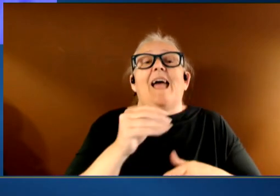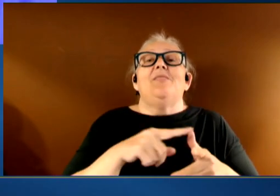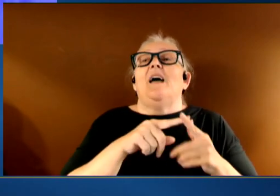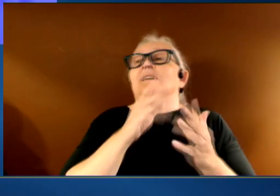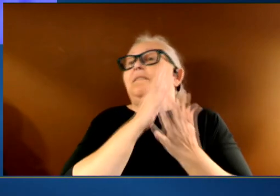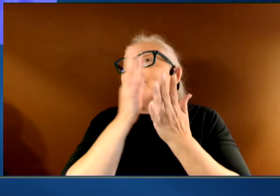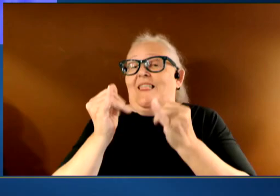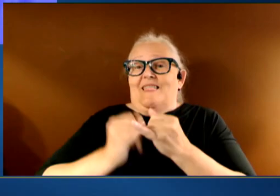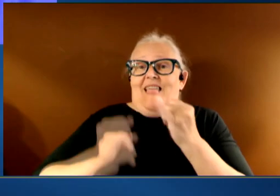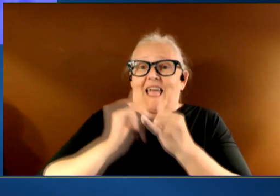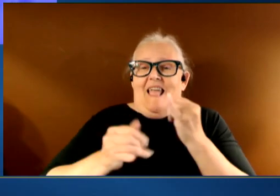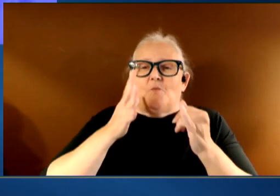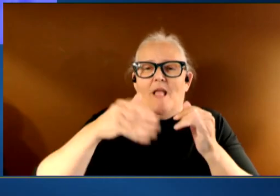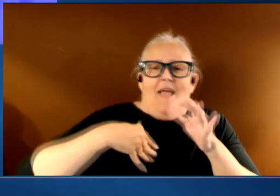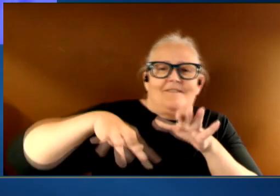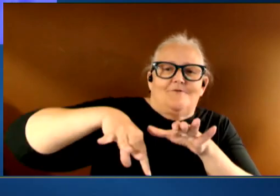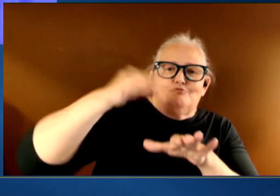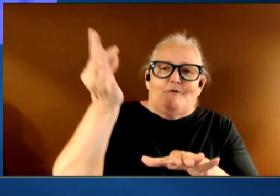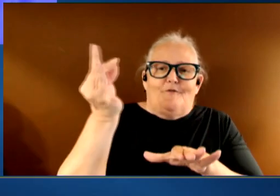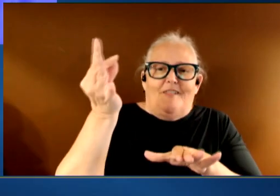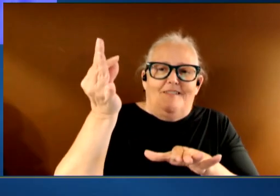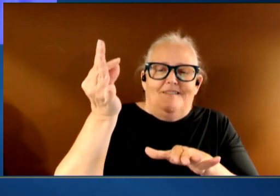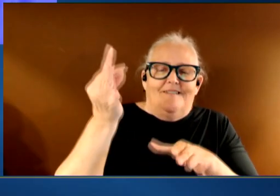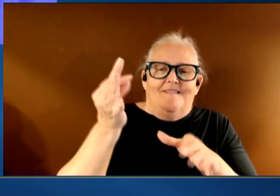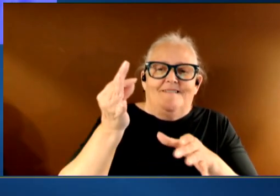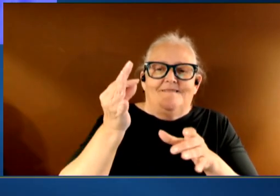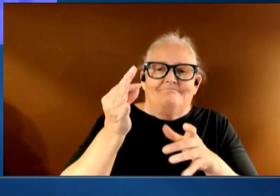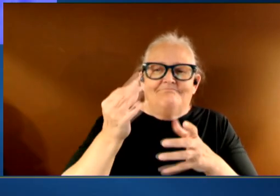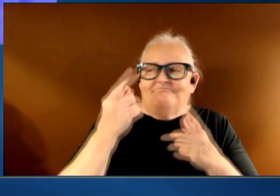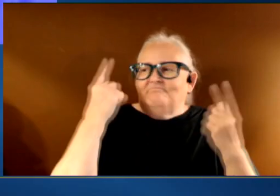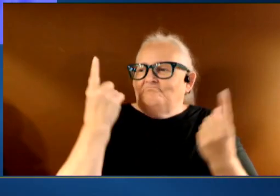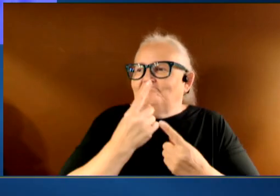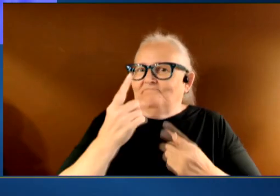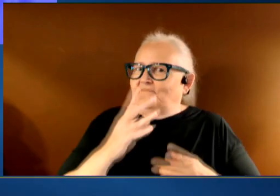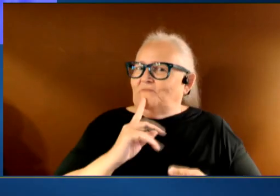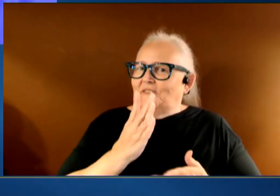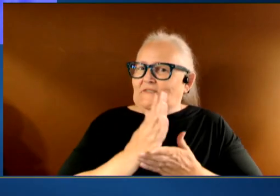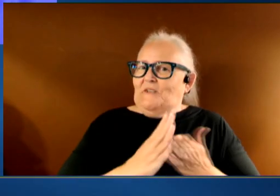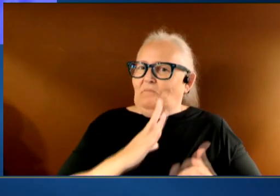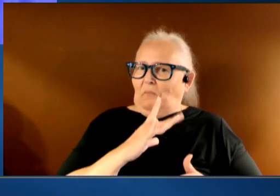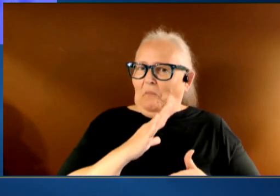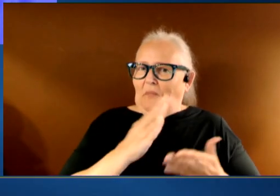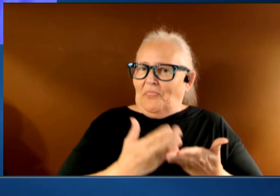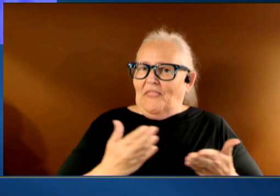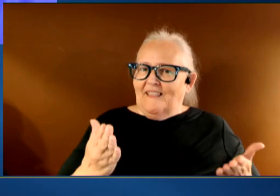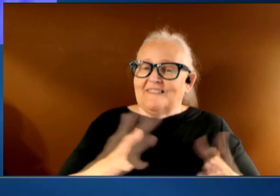really fun raffle of some highly prized items today, including a signed version